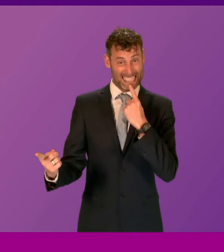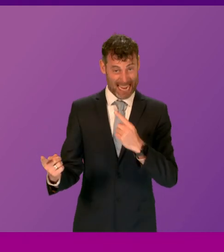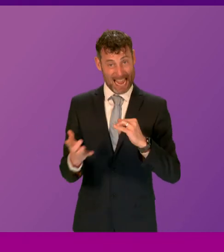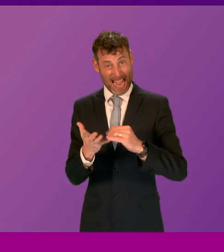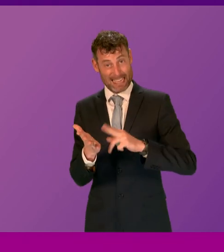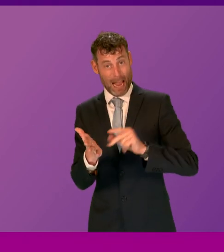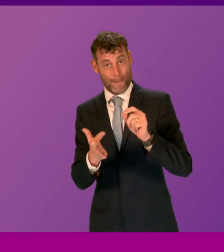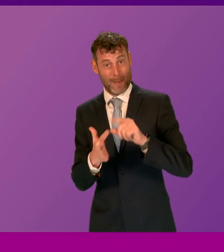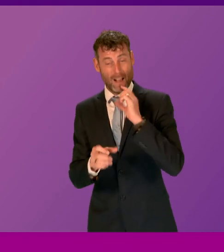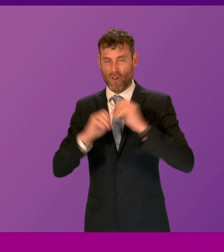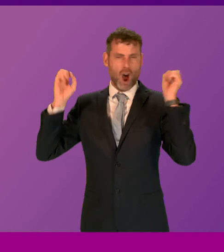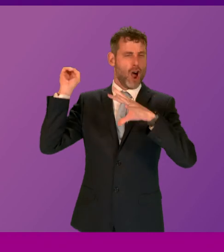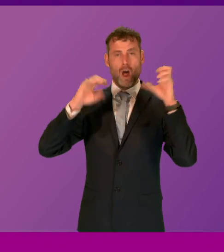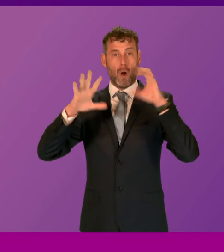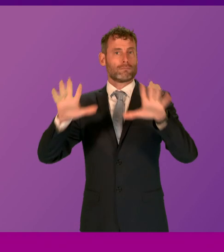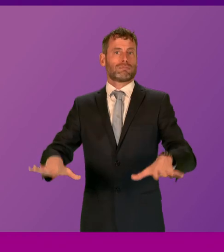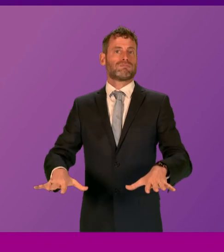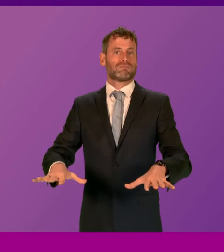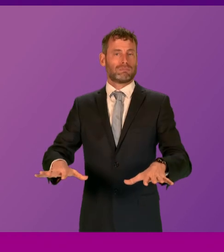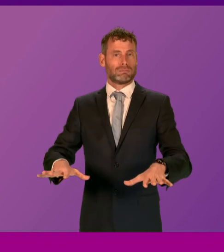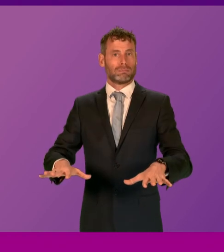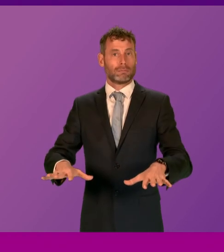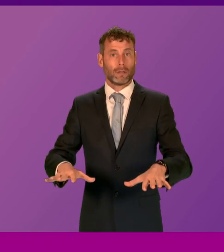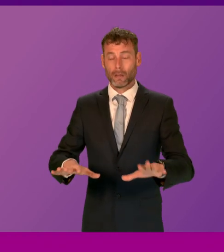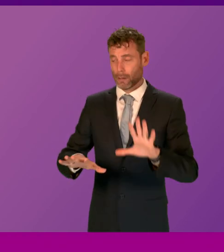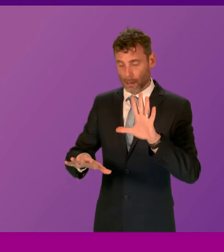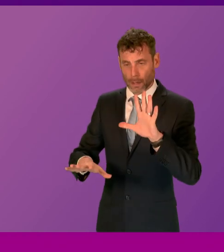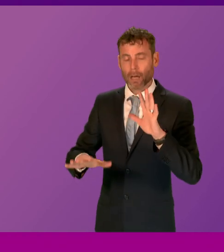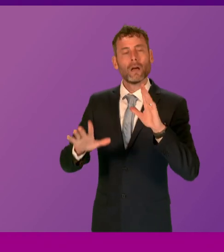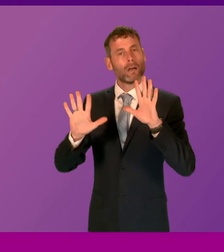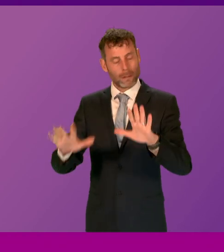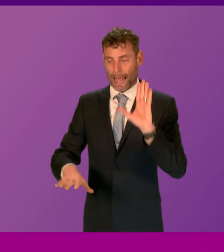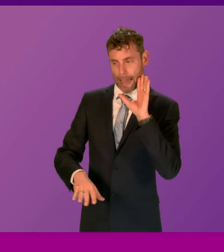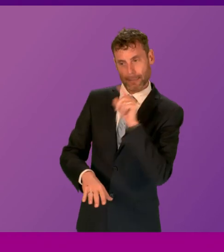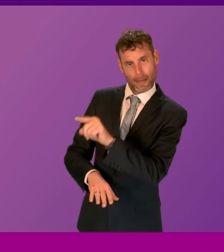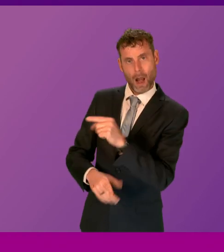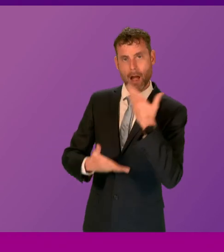Colleagues, let us conduct our business in an orderly fashion. Well, SNP members were disagreeing with something.